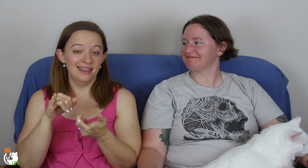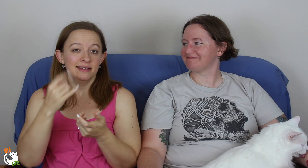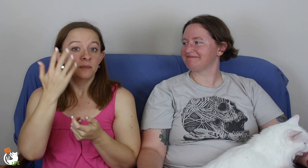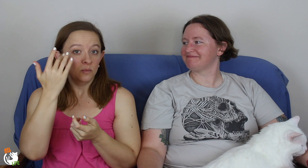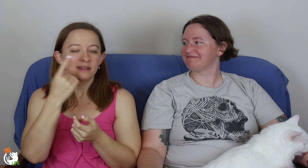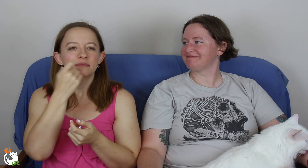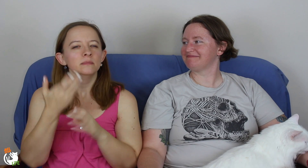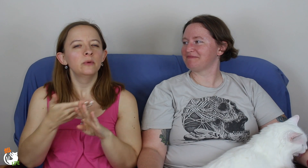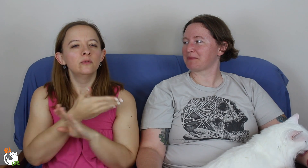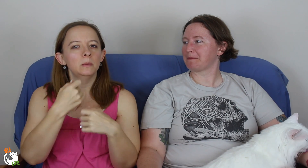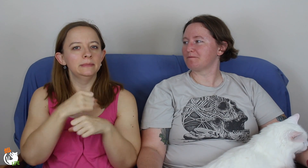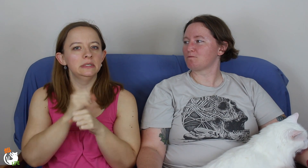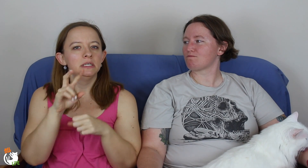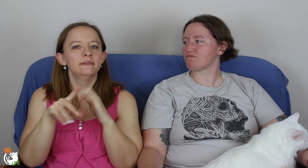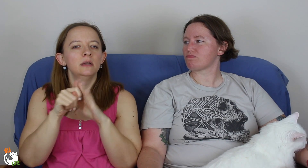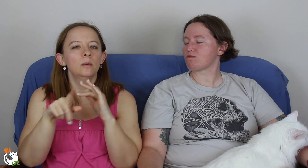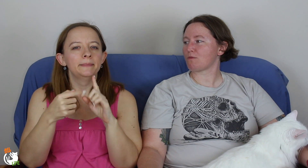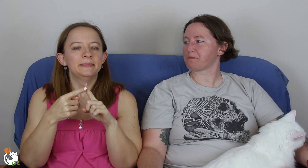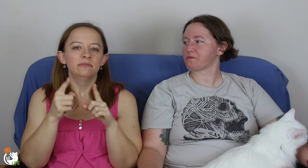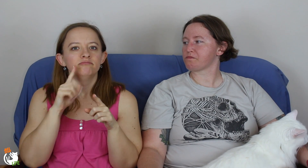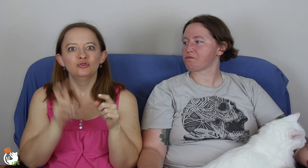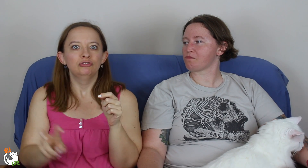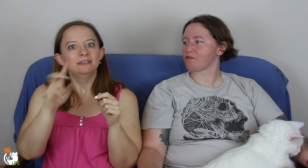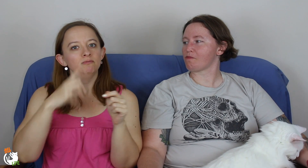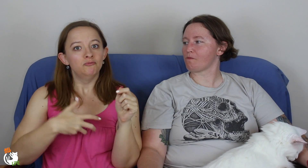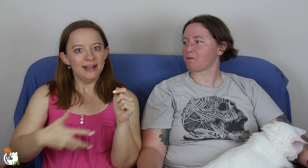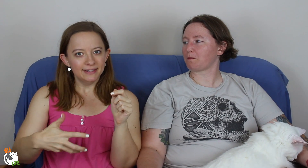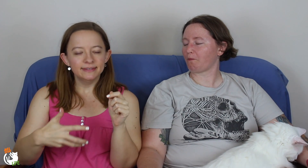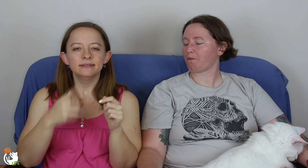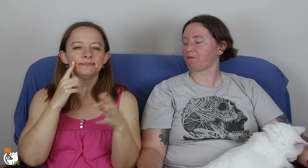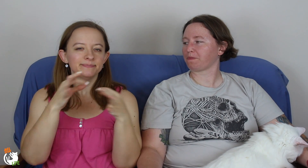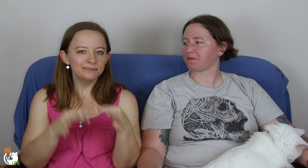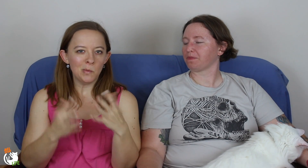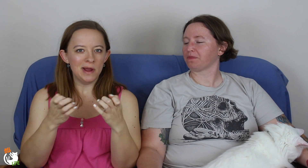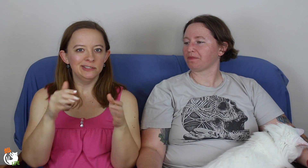The reason why is we did the video about our journey to pregnancy